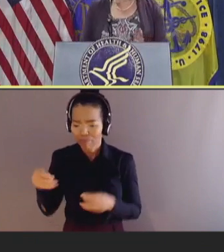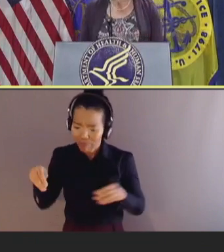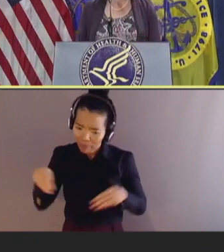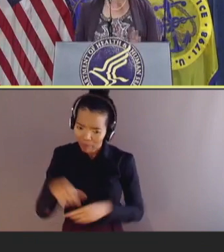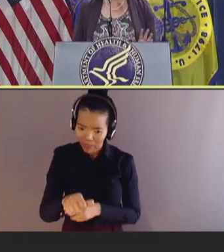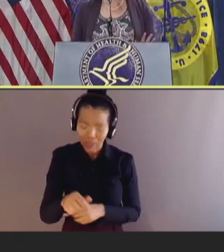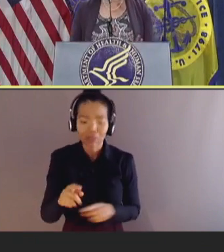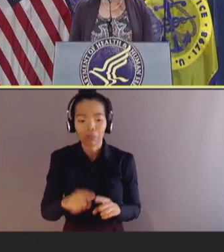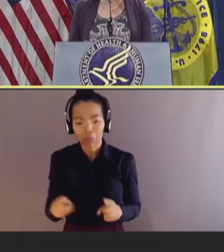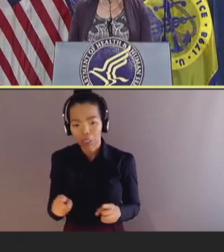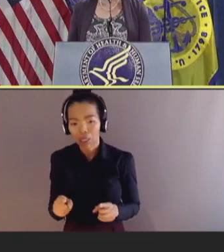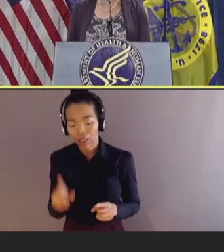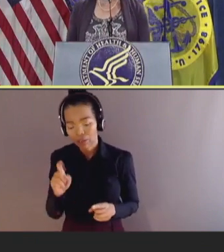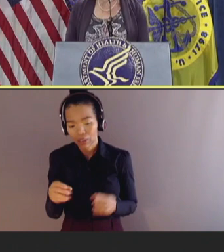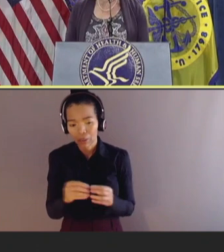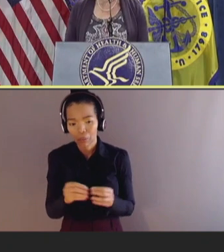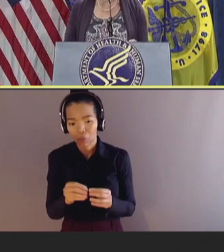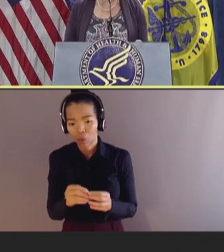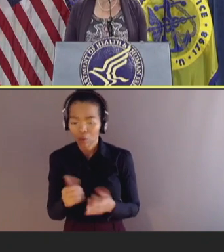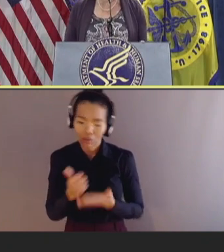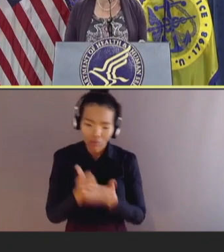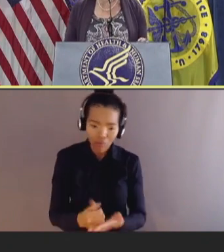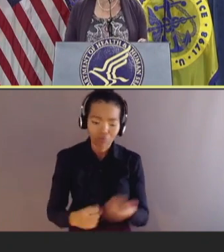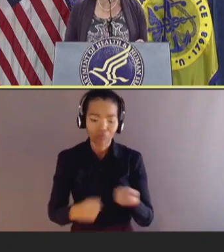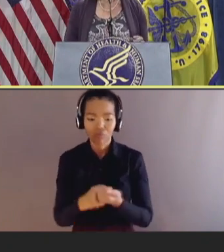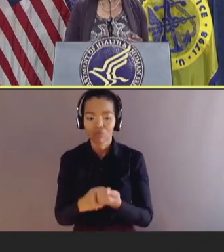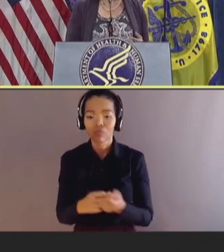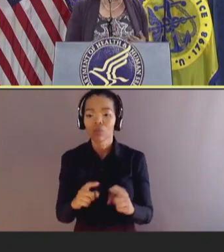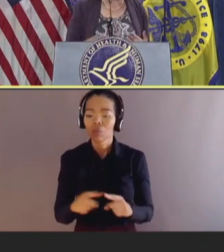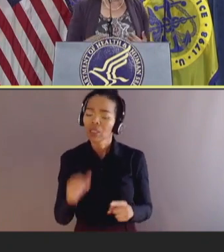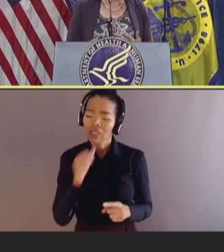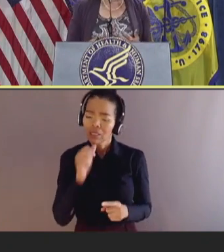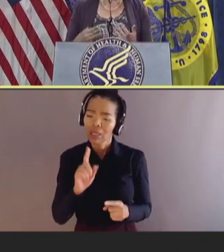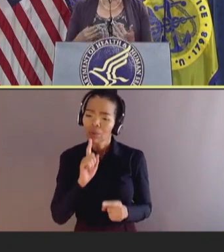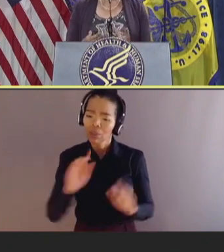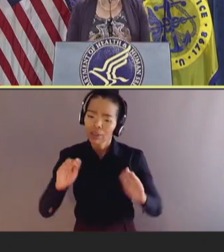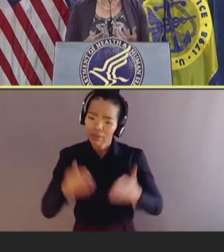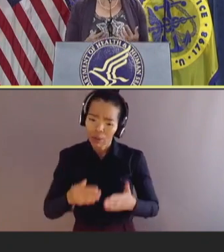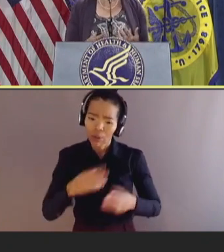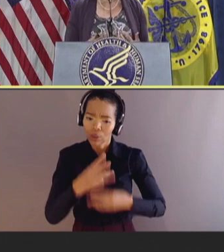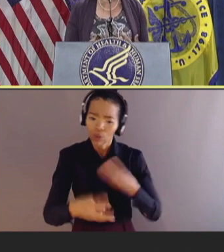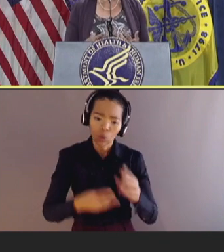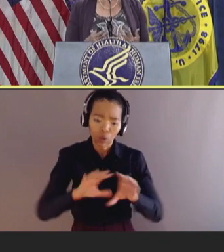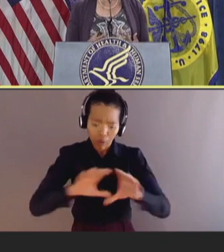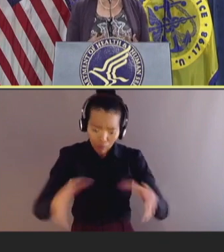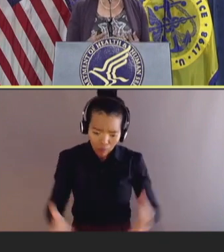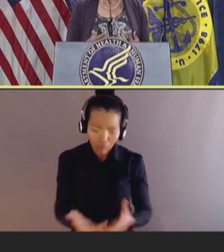the global picture so much. I'm going to try and get you to start thinking about some of